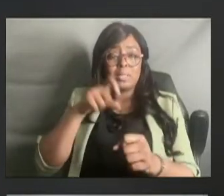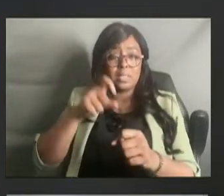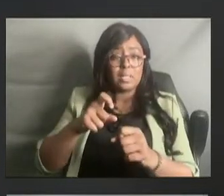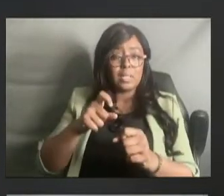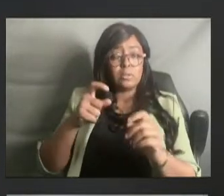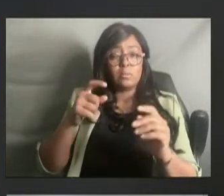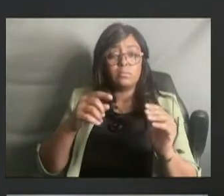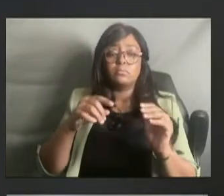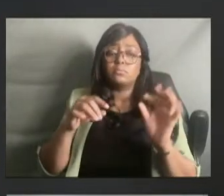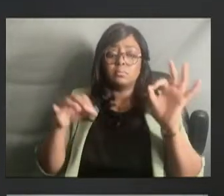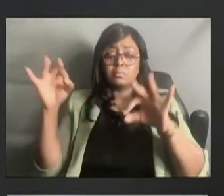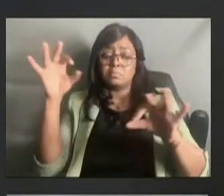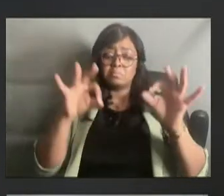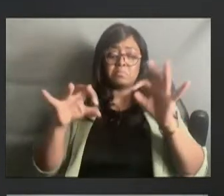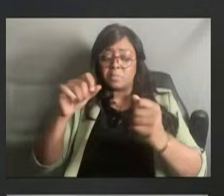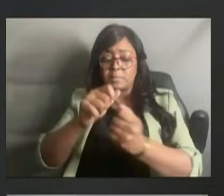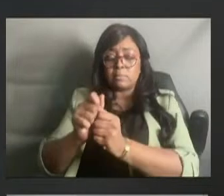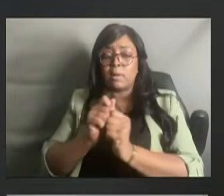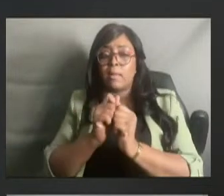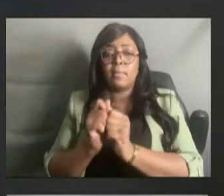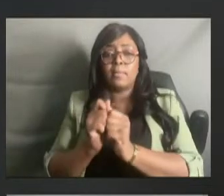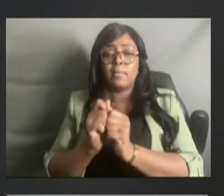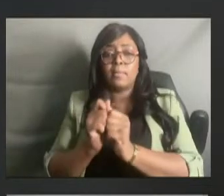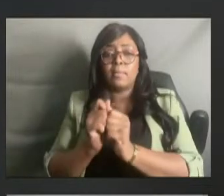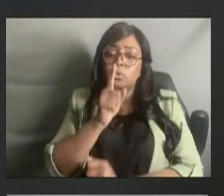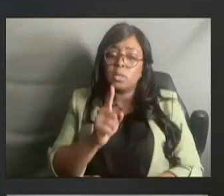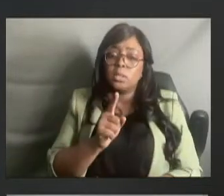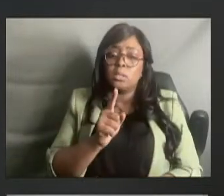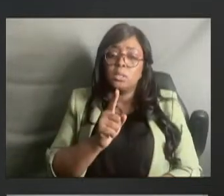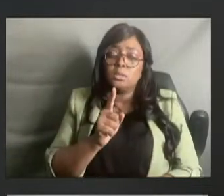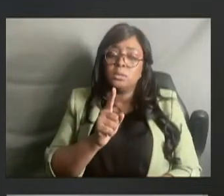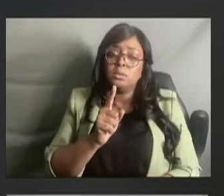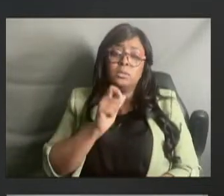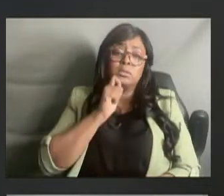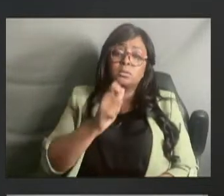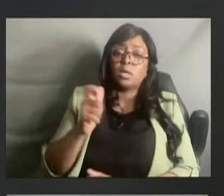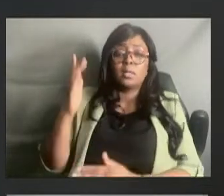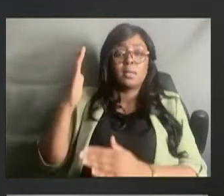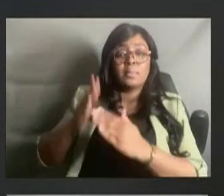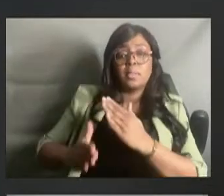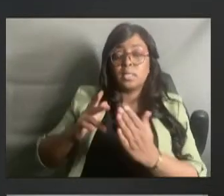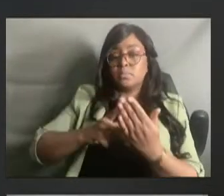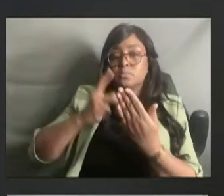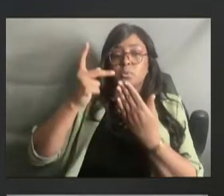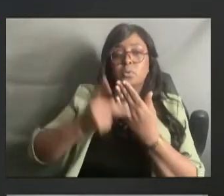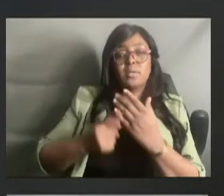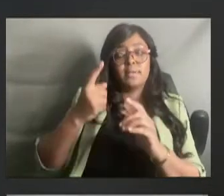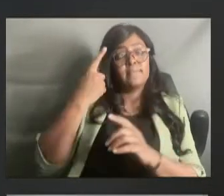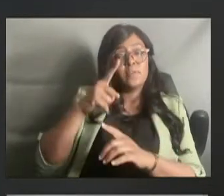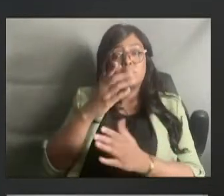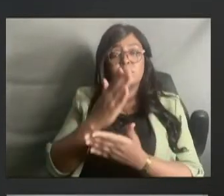capitalizing on. And this year